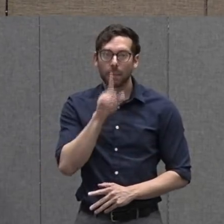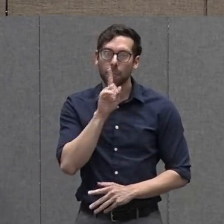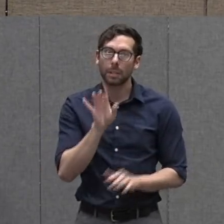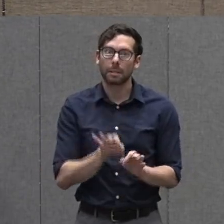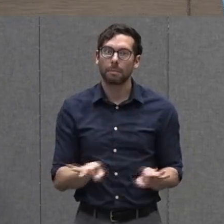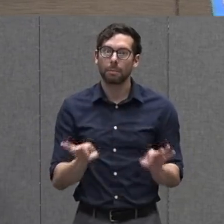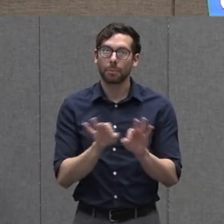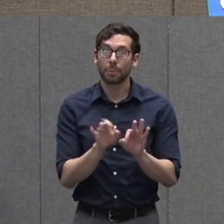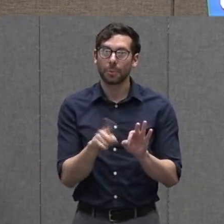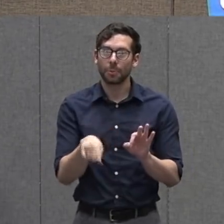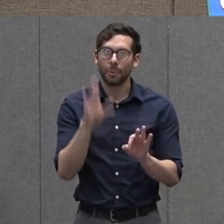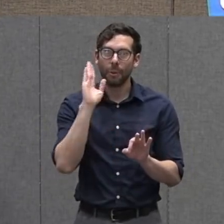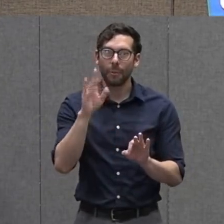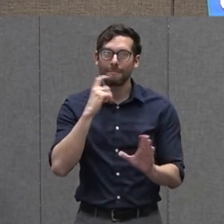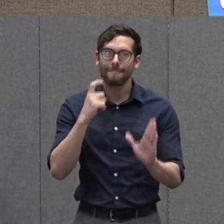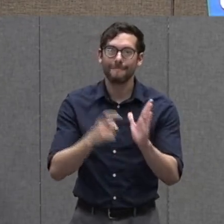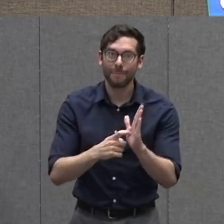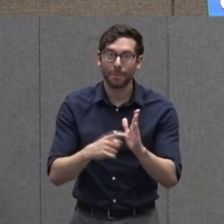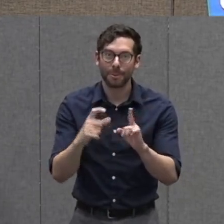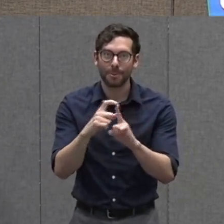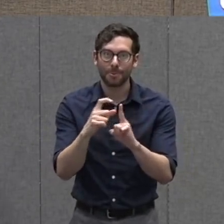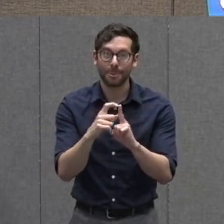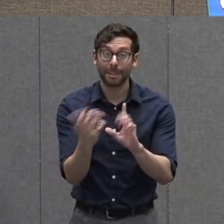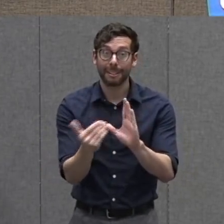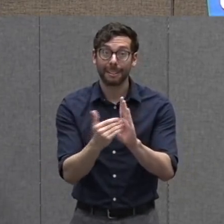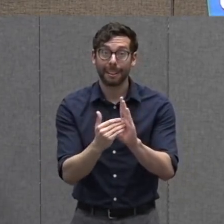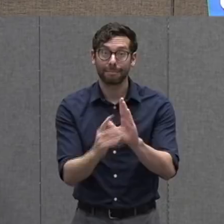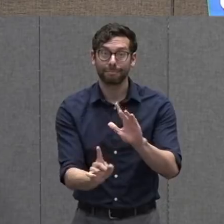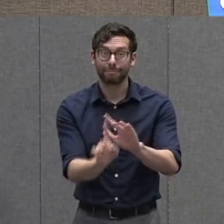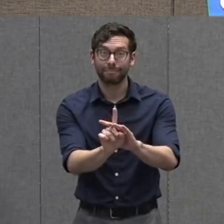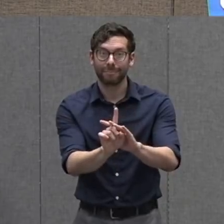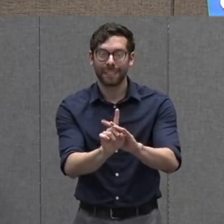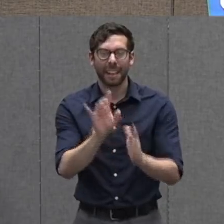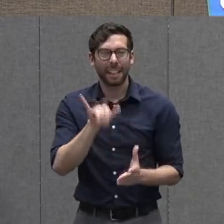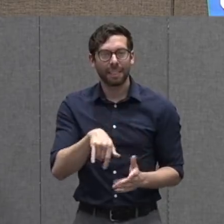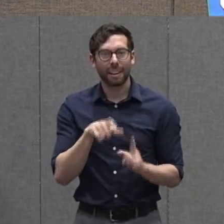So keep that word adapt or adaptation in your brain.